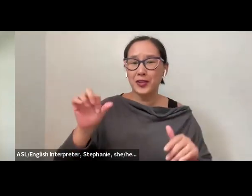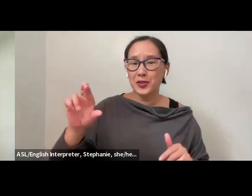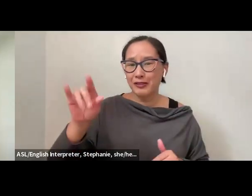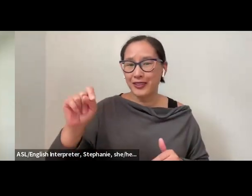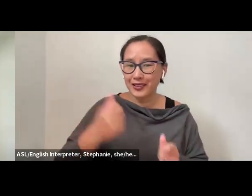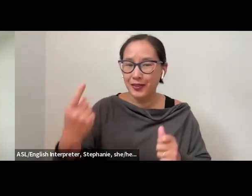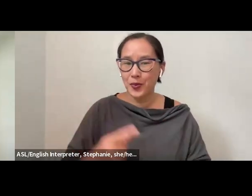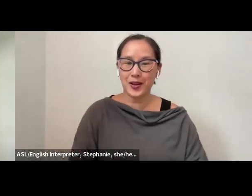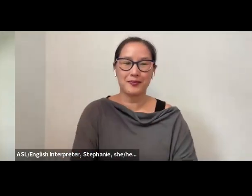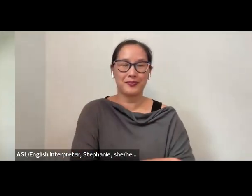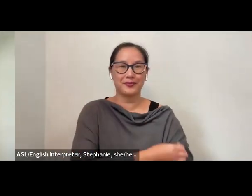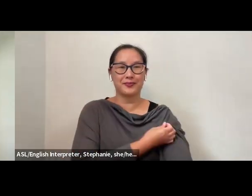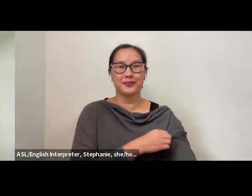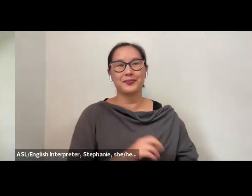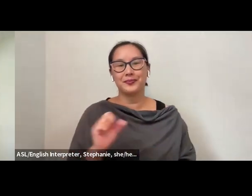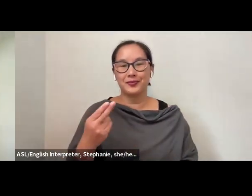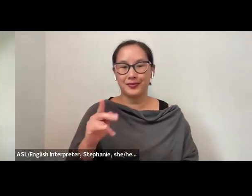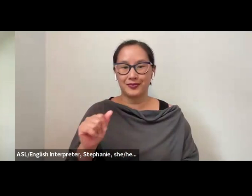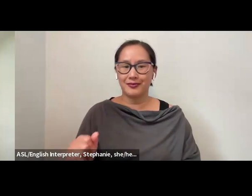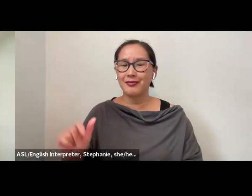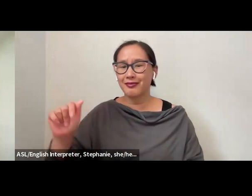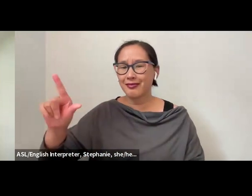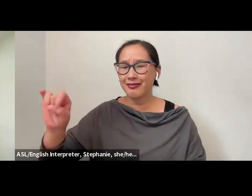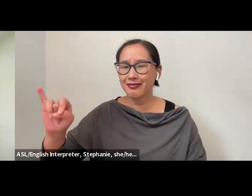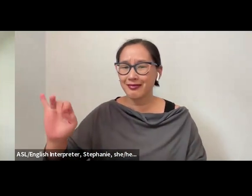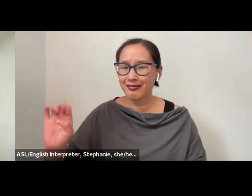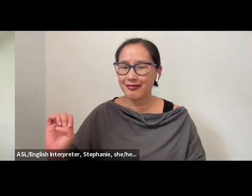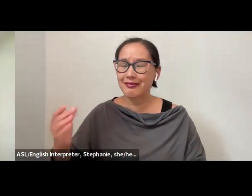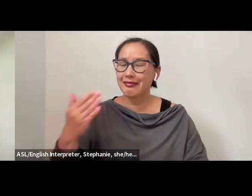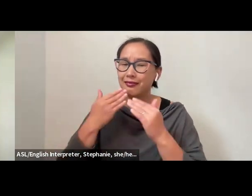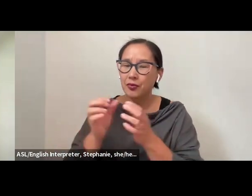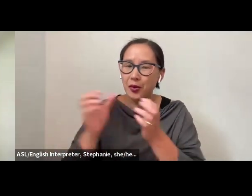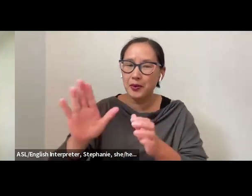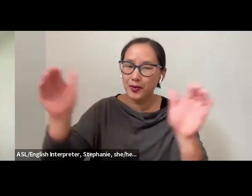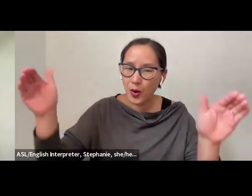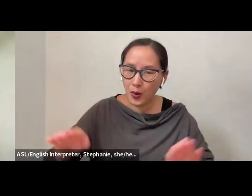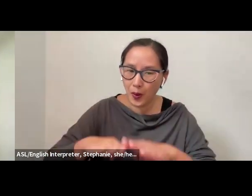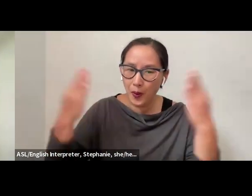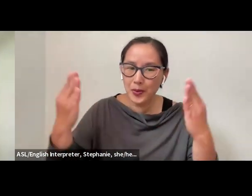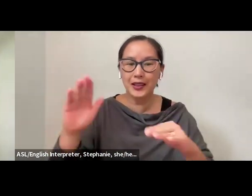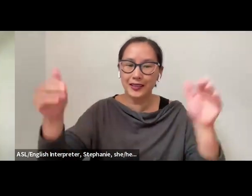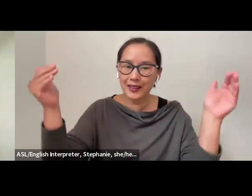Alice, thank you so much for that opening. and those introductions.